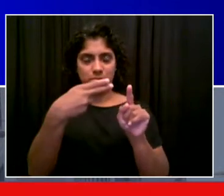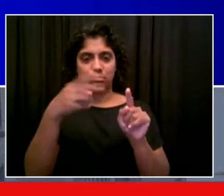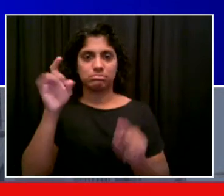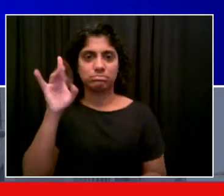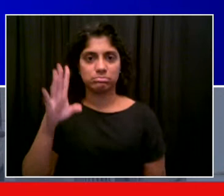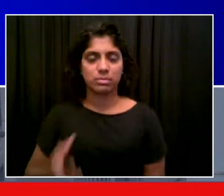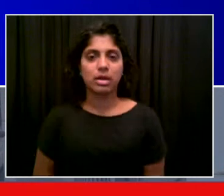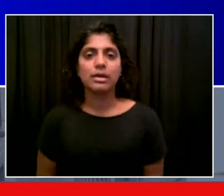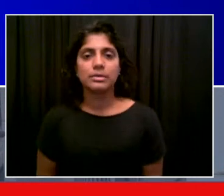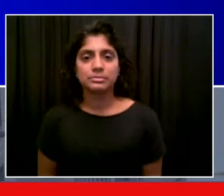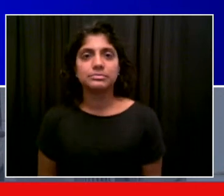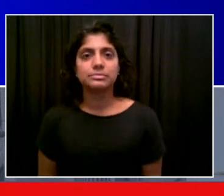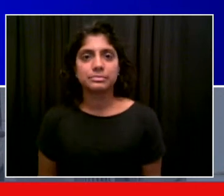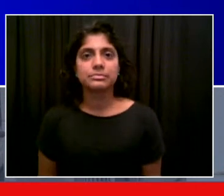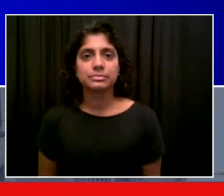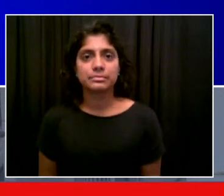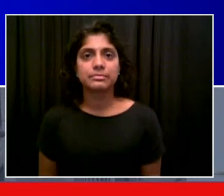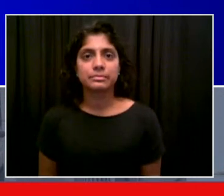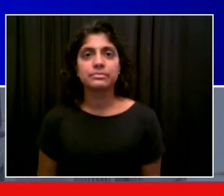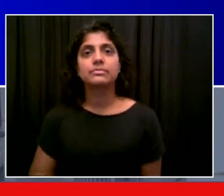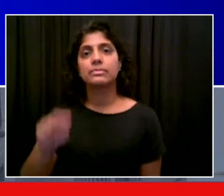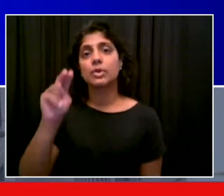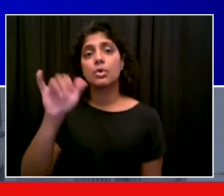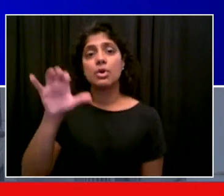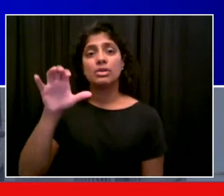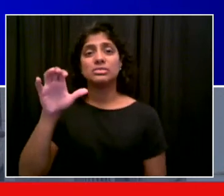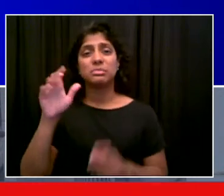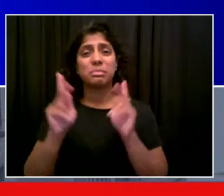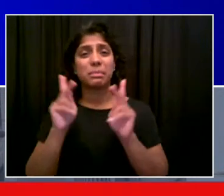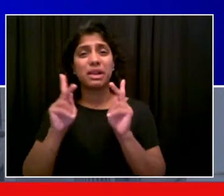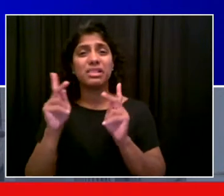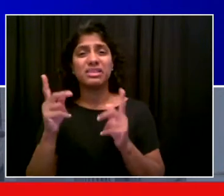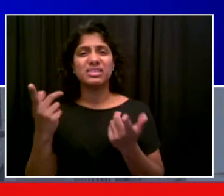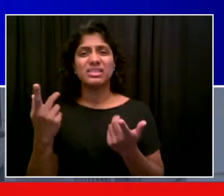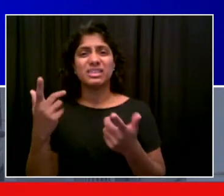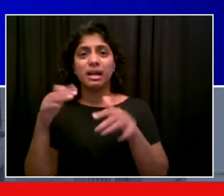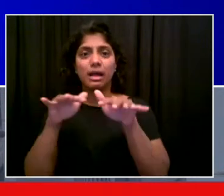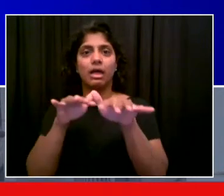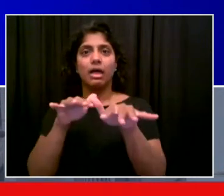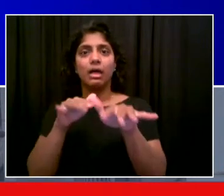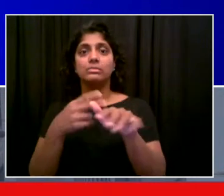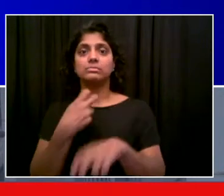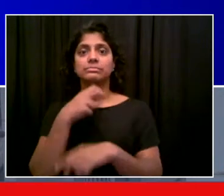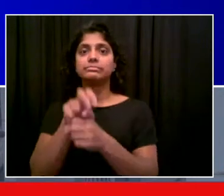THAT'S NOT ACCEPTABLE.8é NEW YORKERS ARE SPENDING TOO